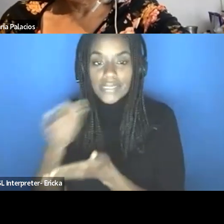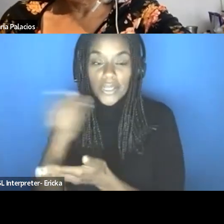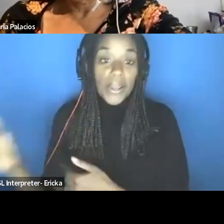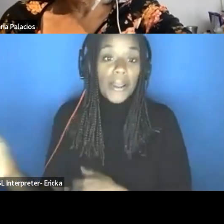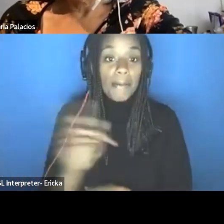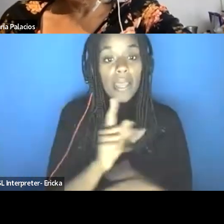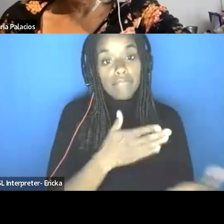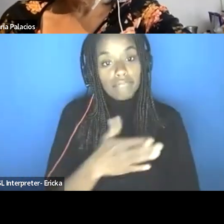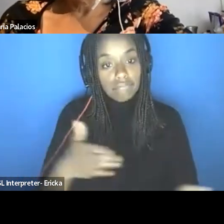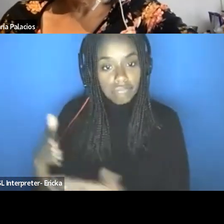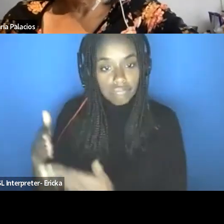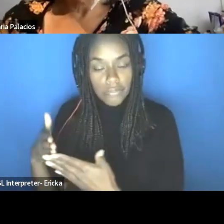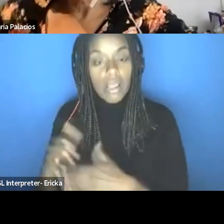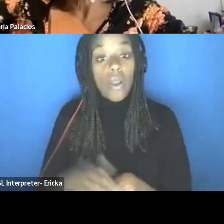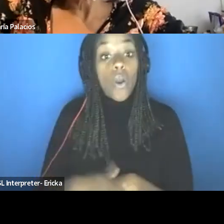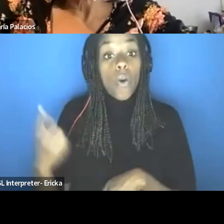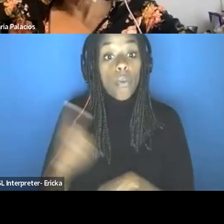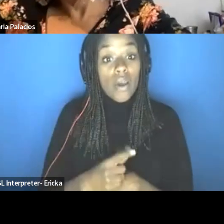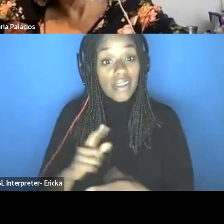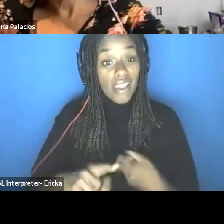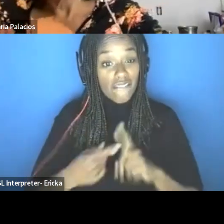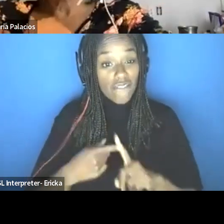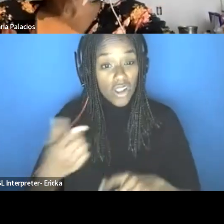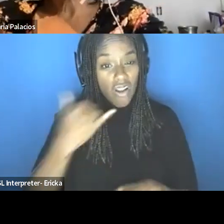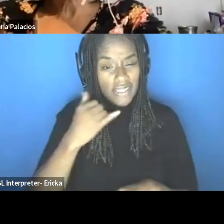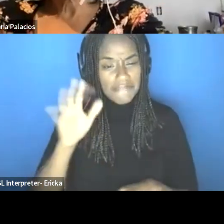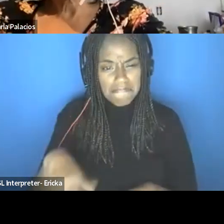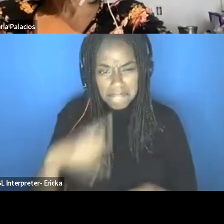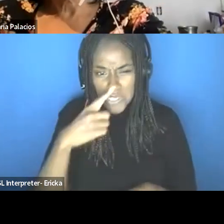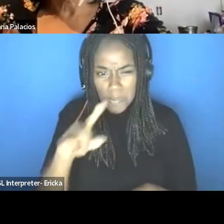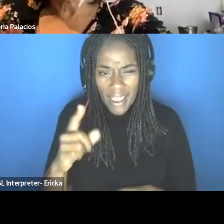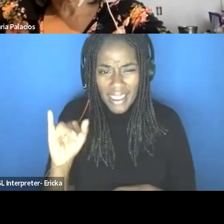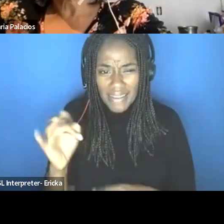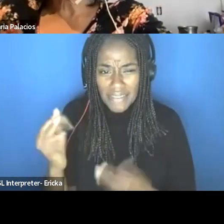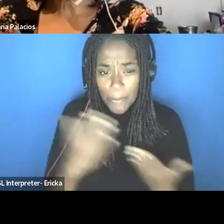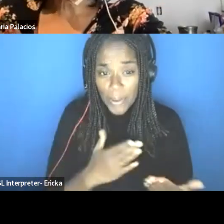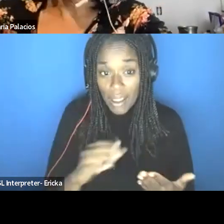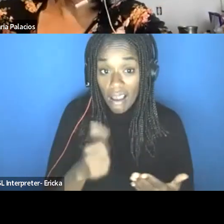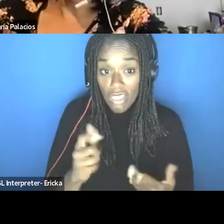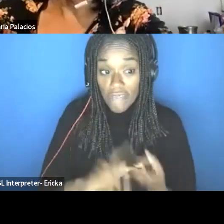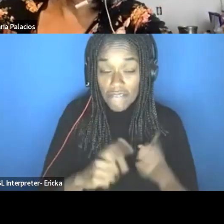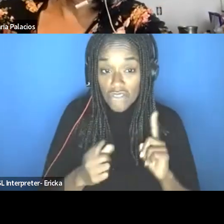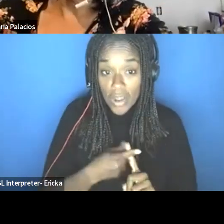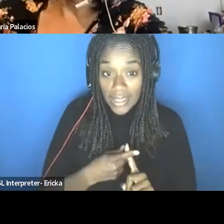Just to use a simple example, let's say you host dinner on a monthly basis for a group of friends and you know exactly what everyone eats and you go out there and you know every month you have the same shopping list and you go there, you shop for dinner. You come home and prepare the meal. One day, a friend calls you up and says you know what?